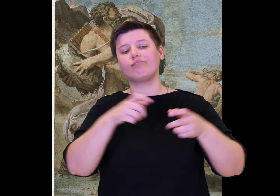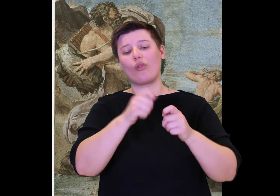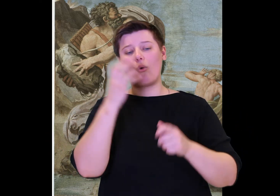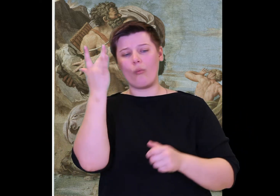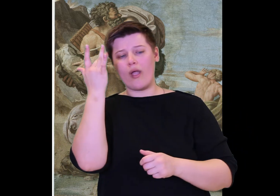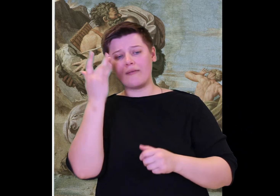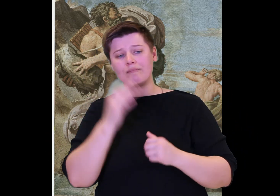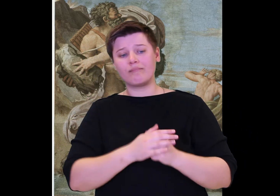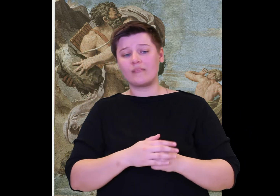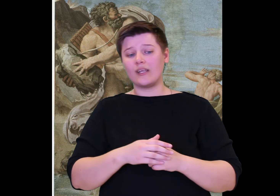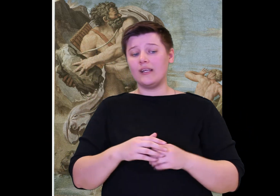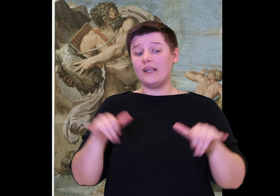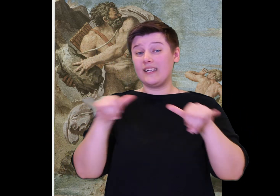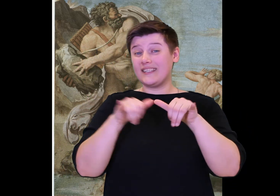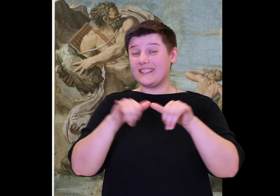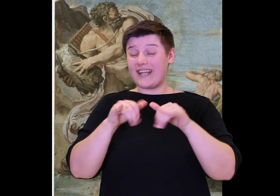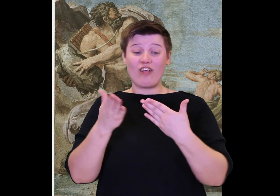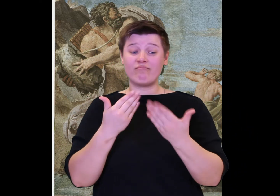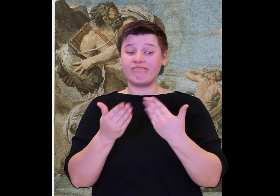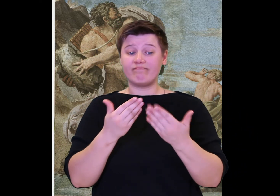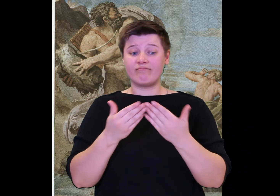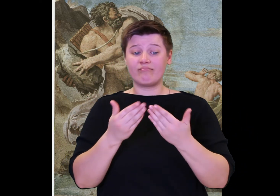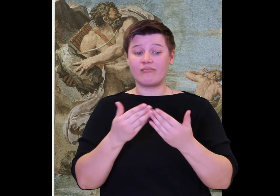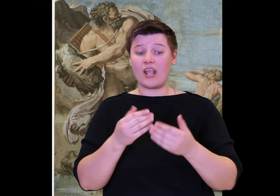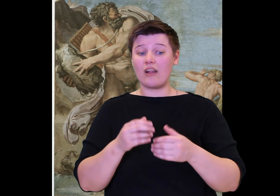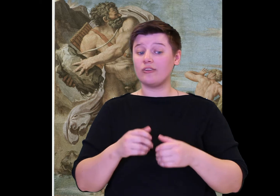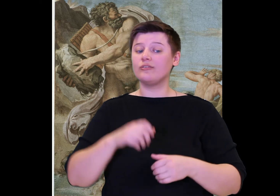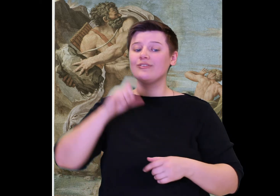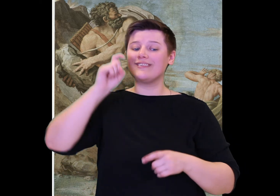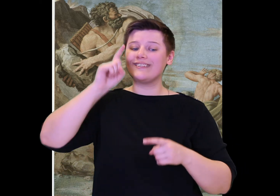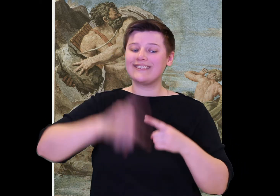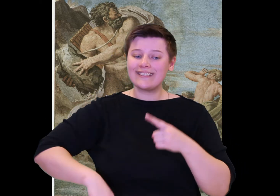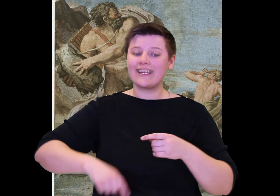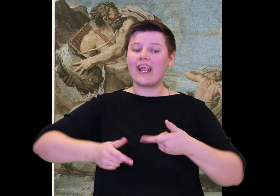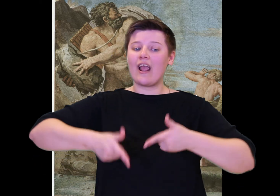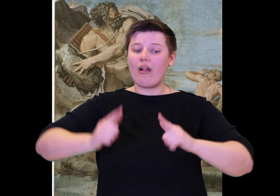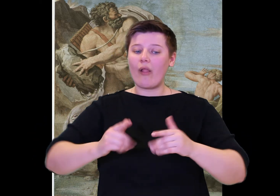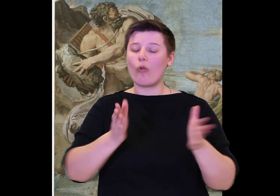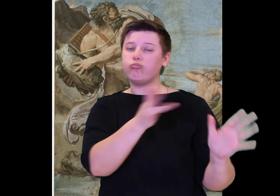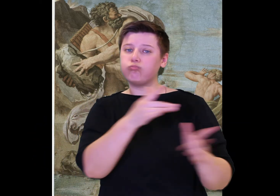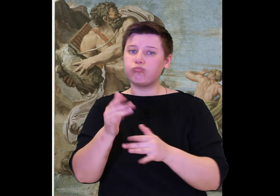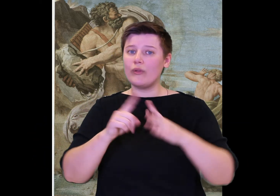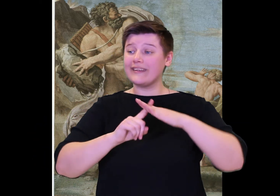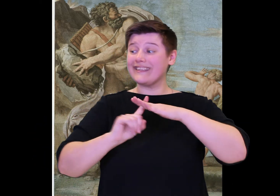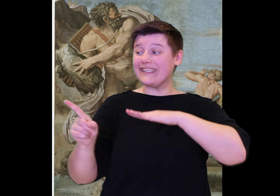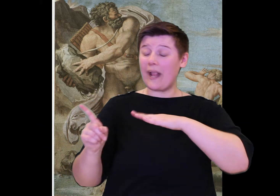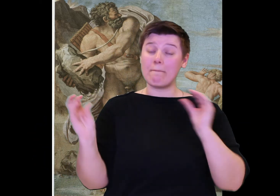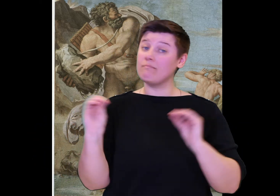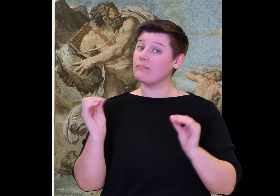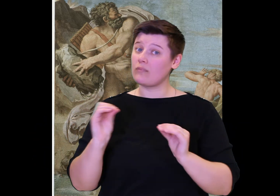We arrived at that fine citadel. He welcomed me, and he agreed to help me, and